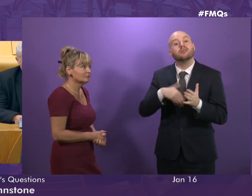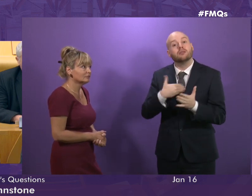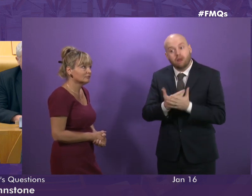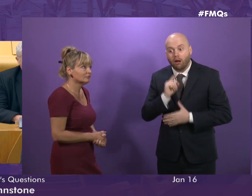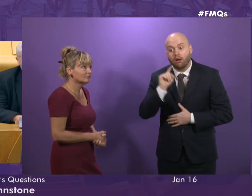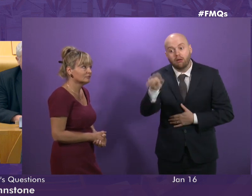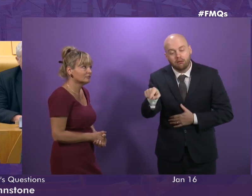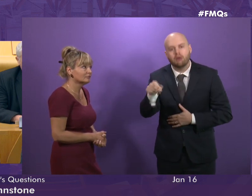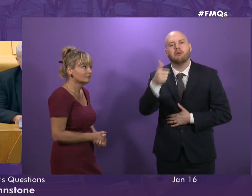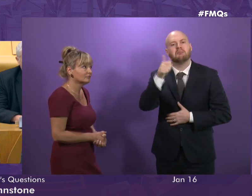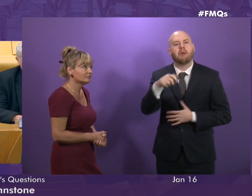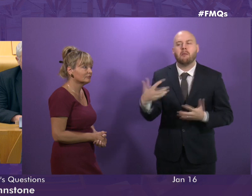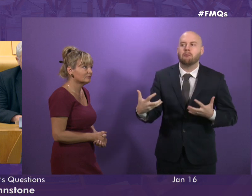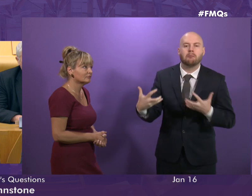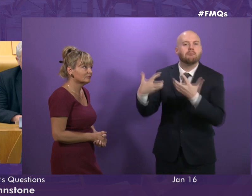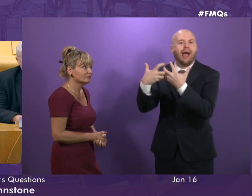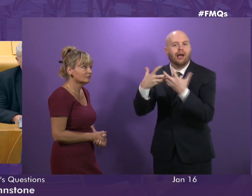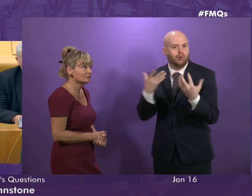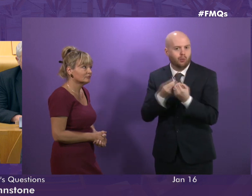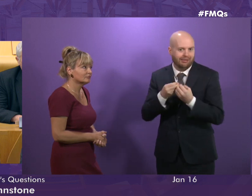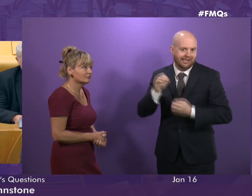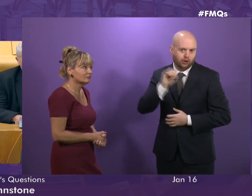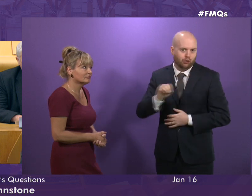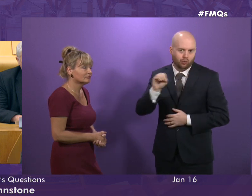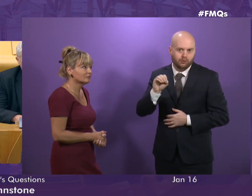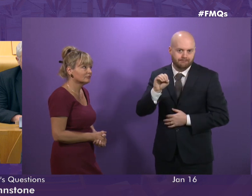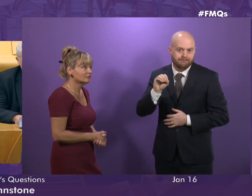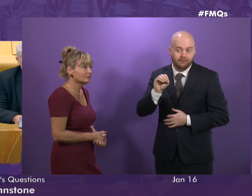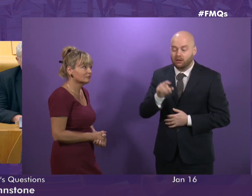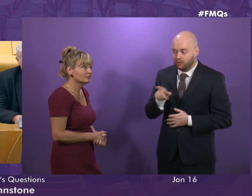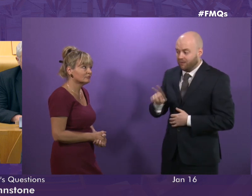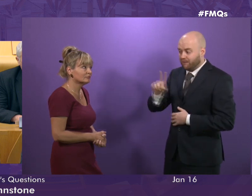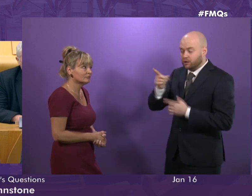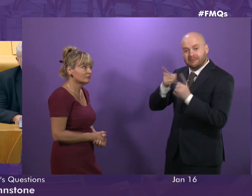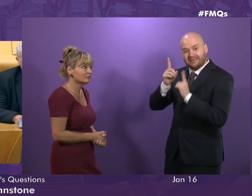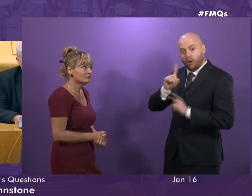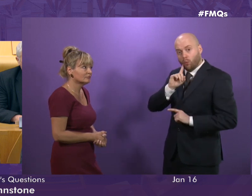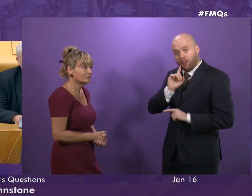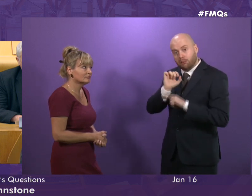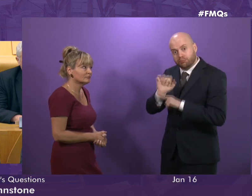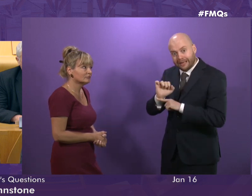will the First Minister protect our access to environmental justice and establish Scotland’s